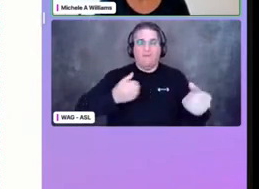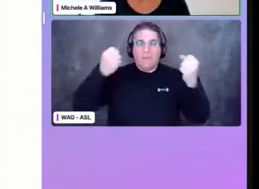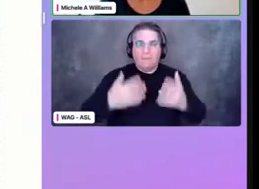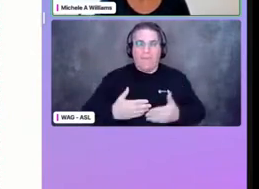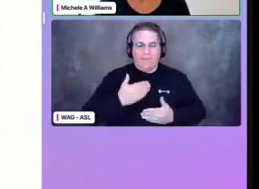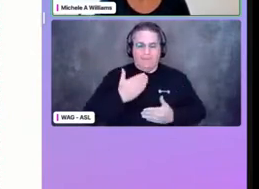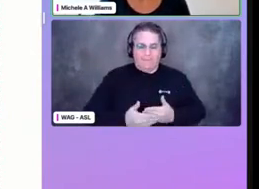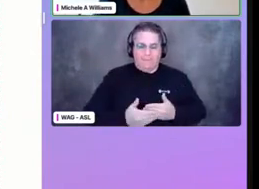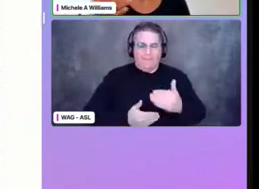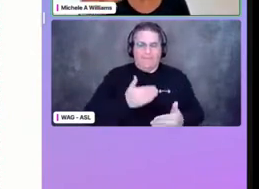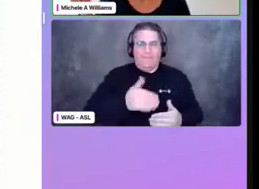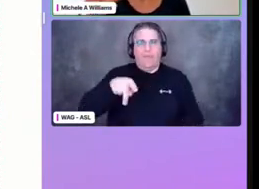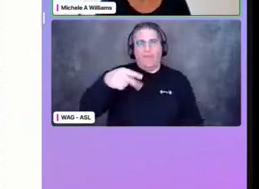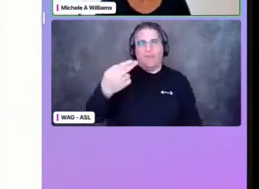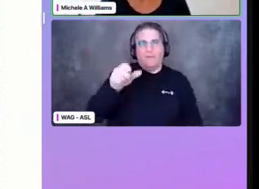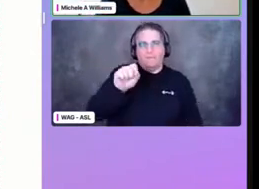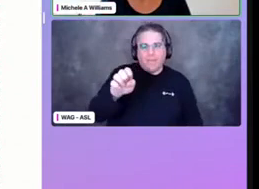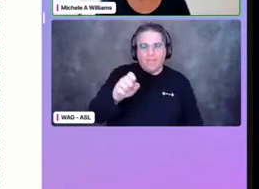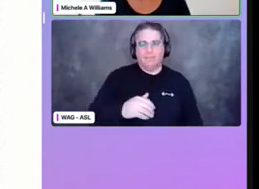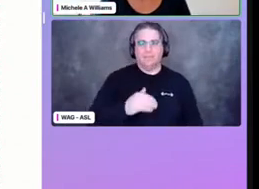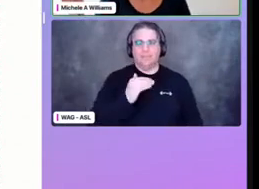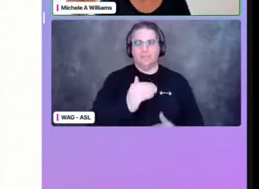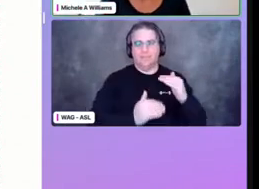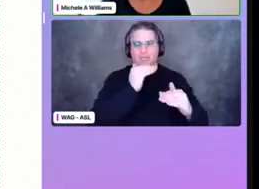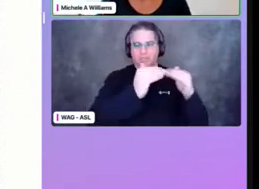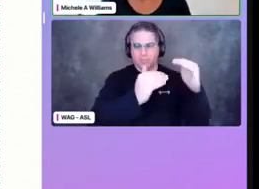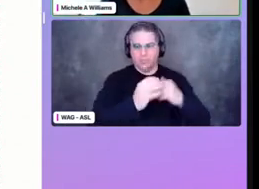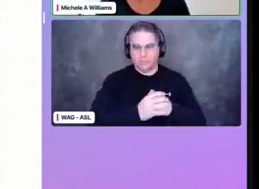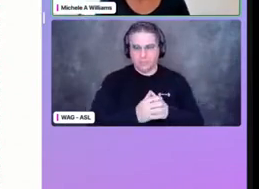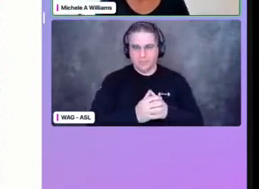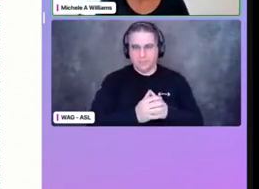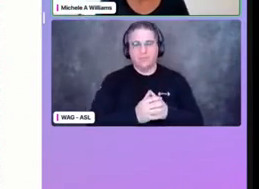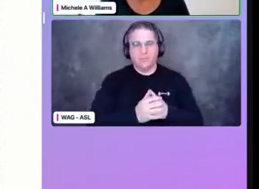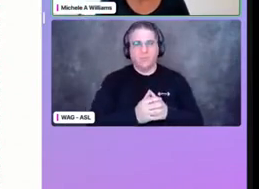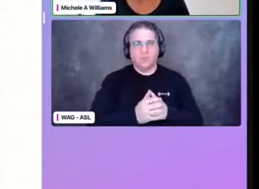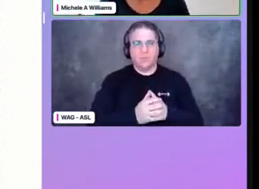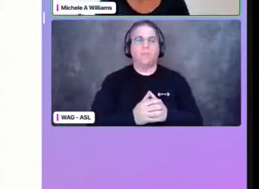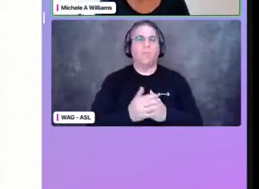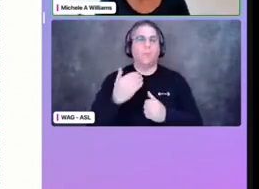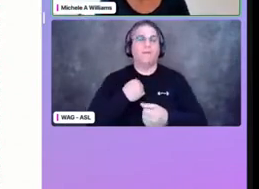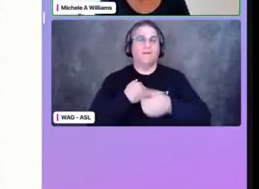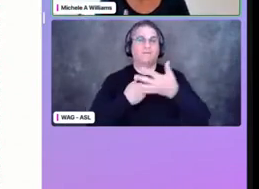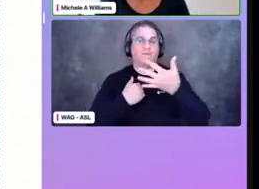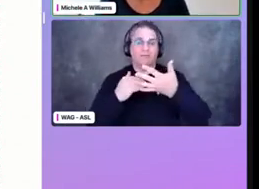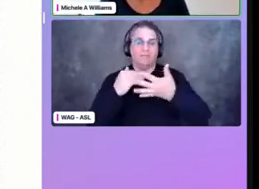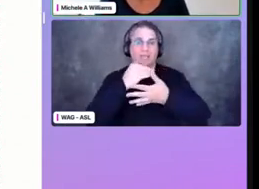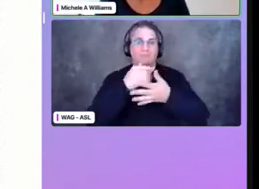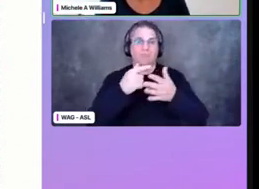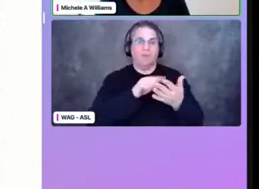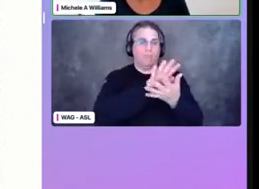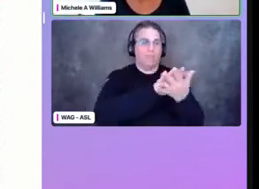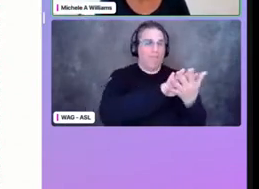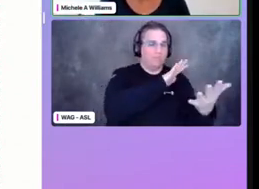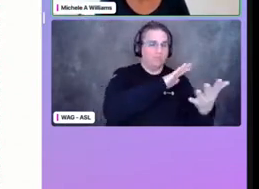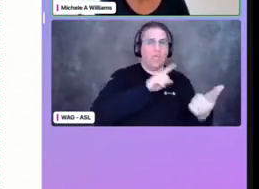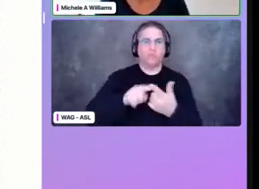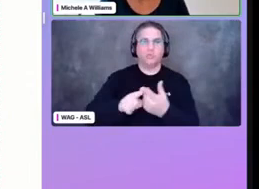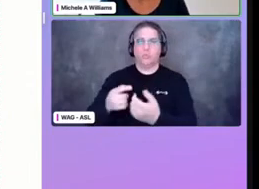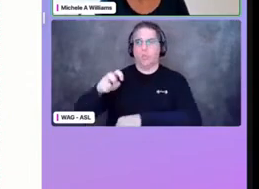for a conference, has many stages and phases. And exemplified view of there that work are five phases